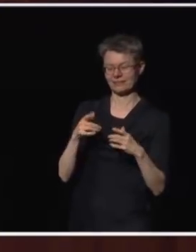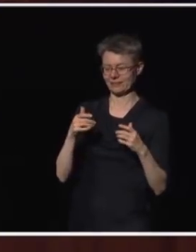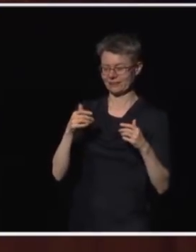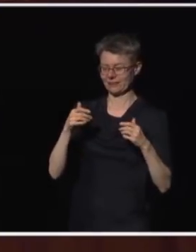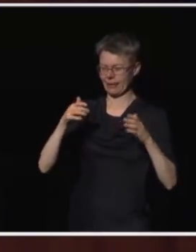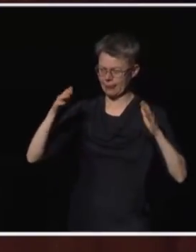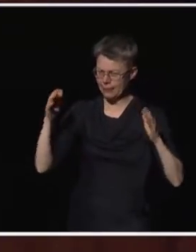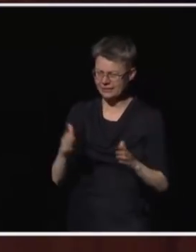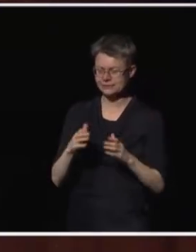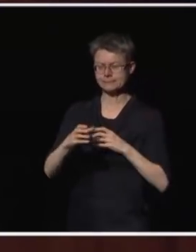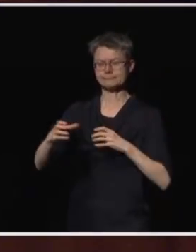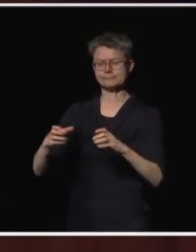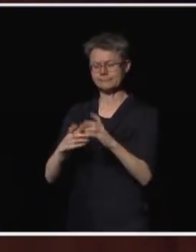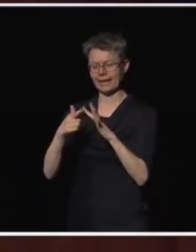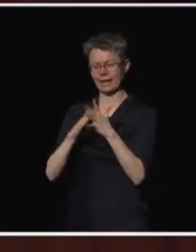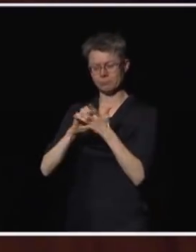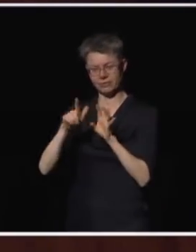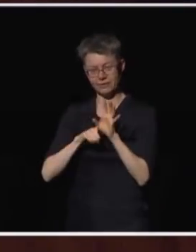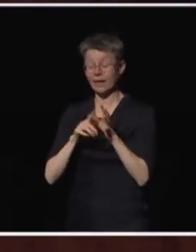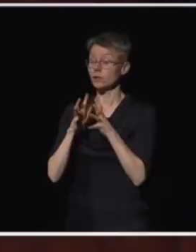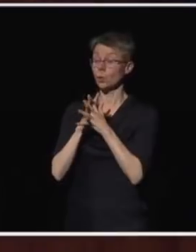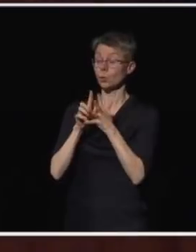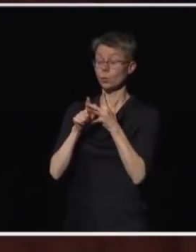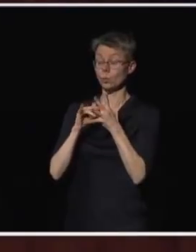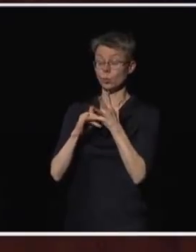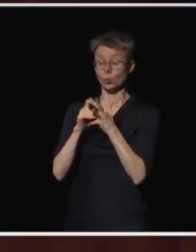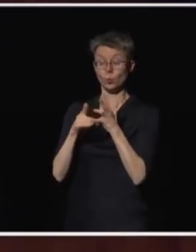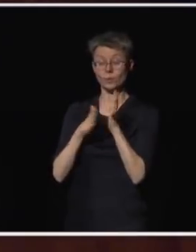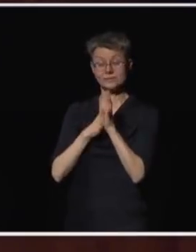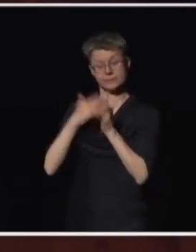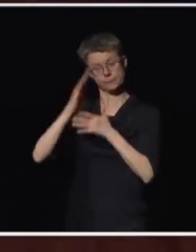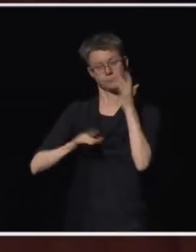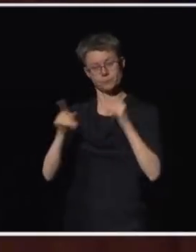and humility and wisdom, like you said, in my students.